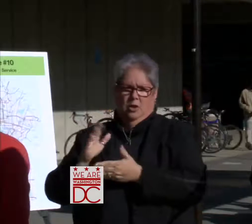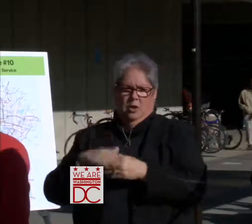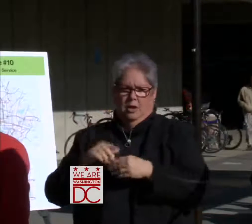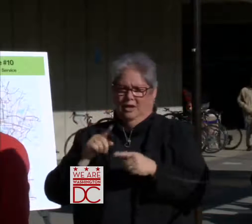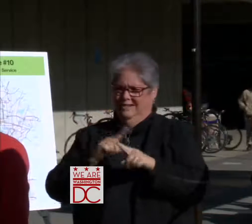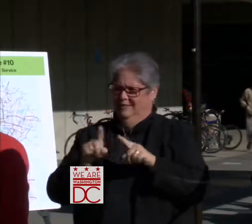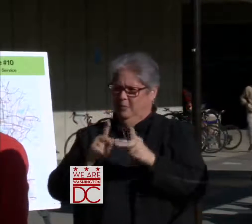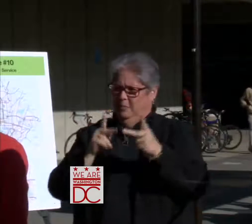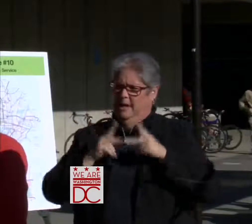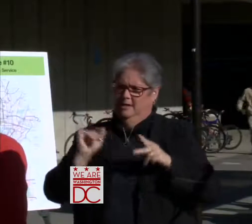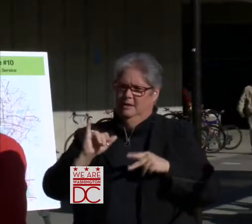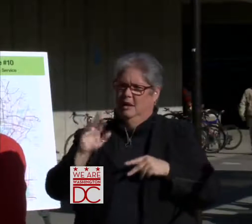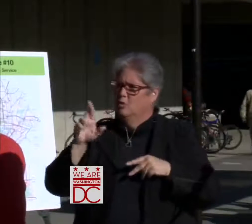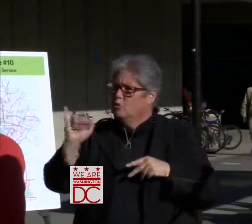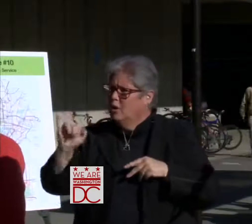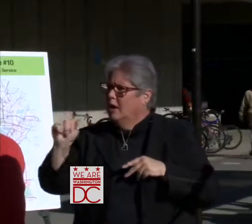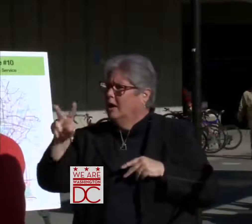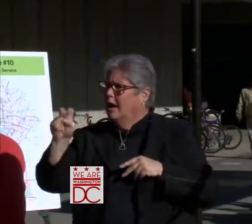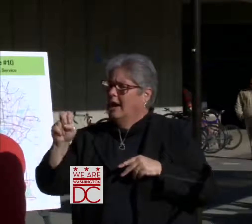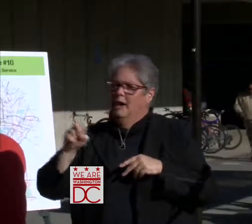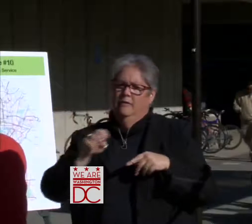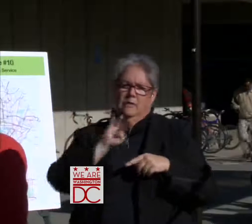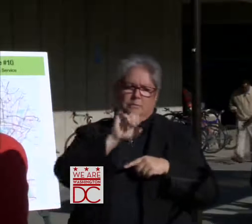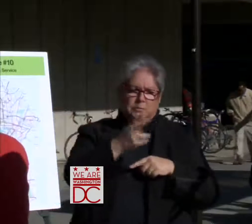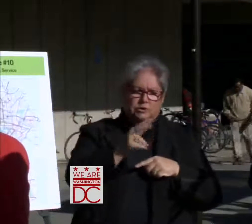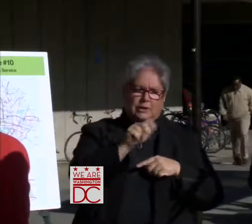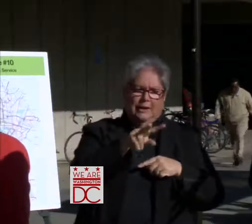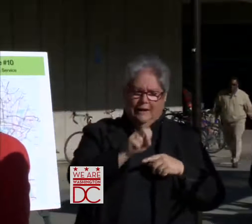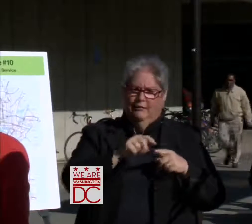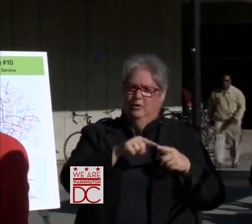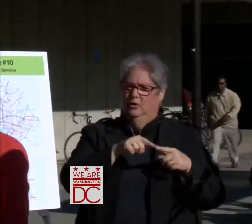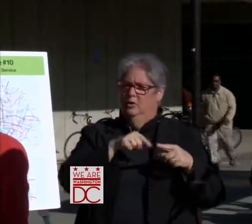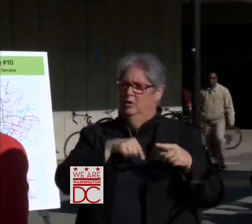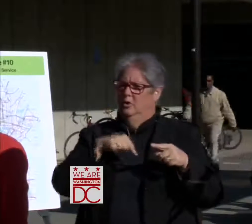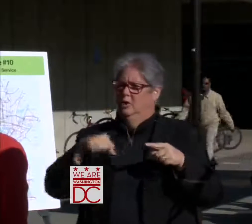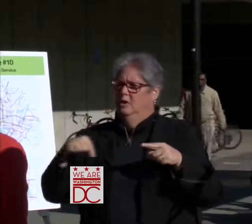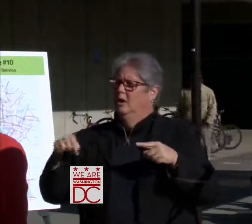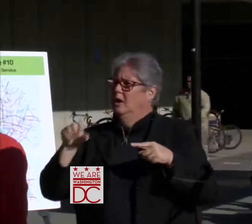LIKE RHODE ISLAND AVENUE, MICHIGAN AVENUE AND SOUTH DAKOTA